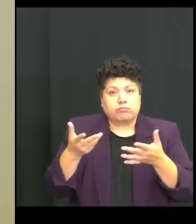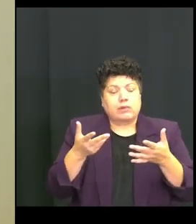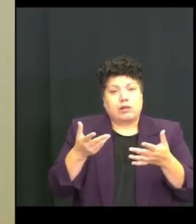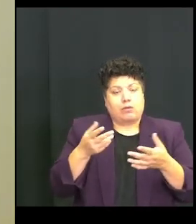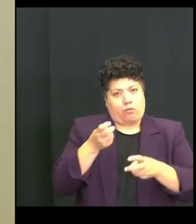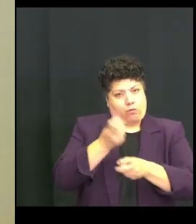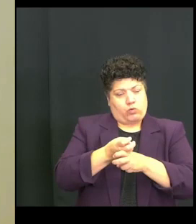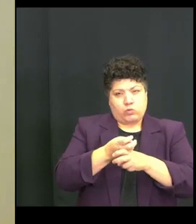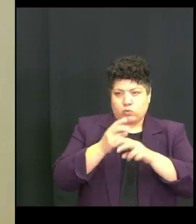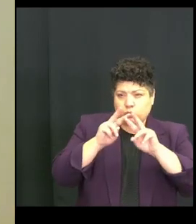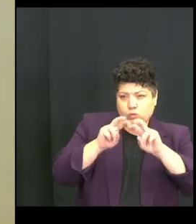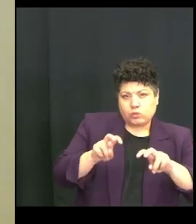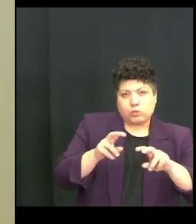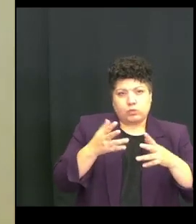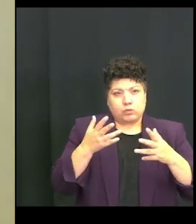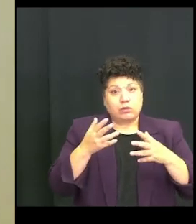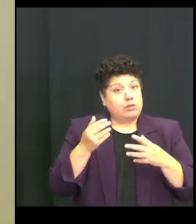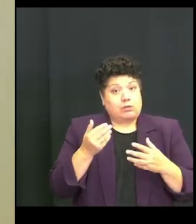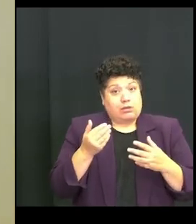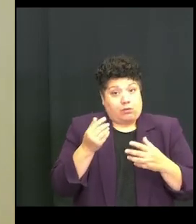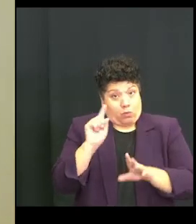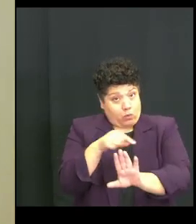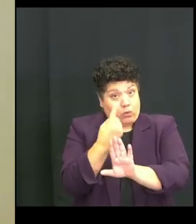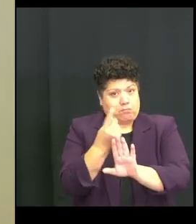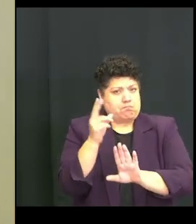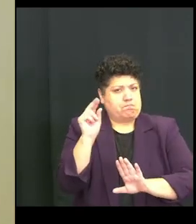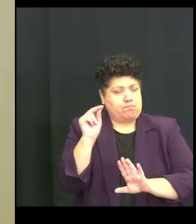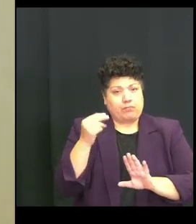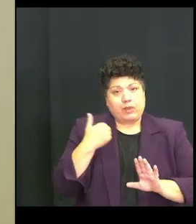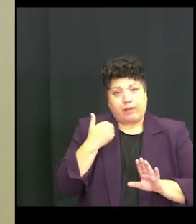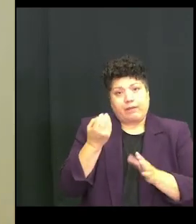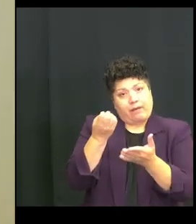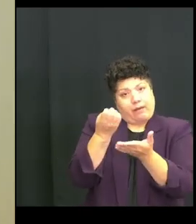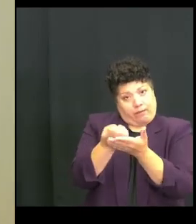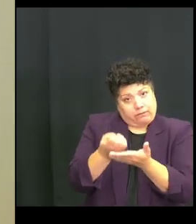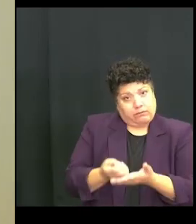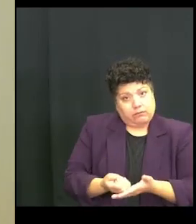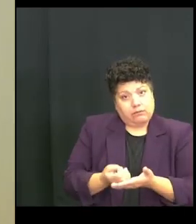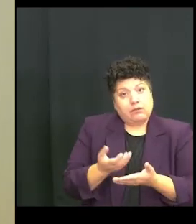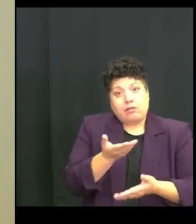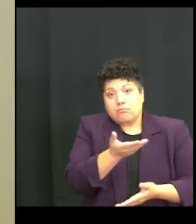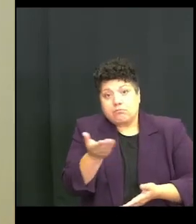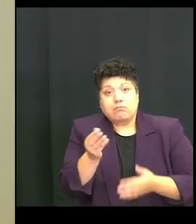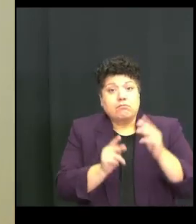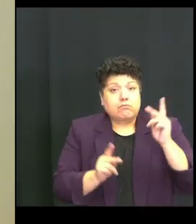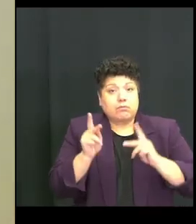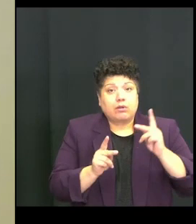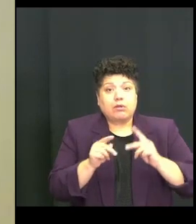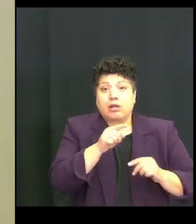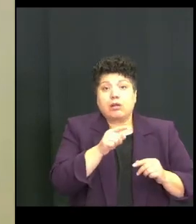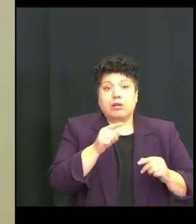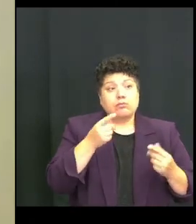There's plenty of information, plenty of evidence I should say, that people respond to information,